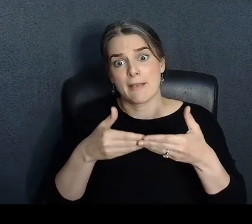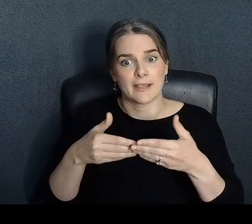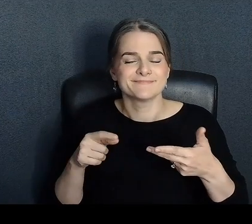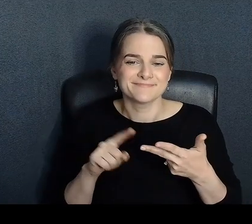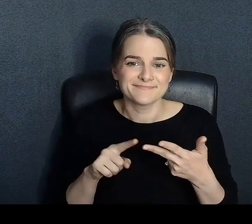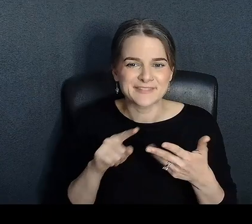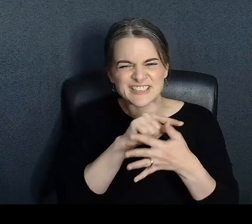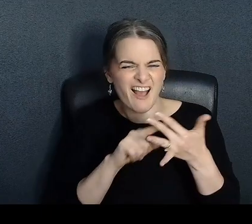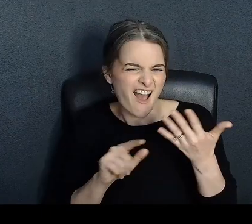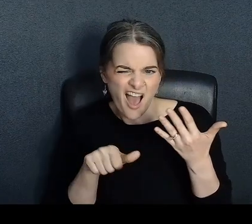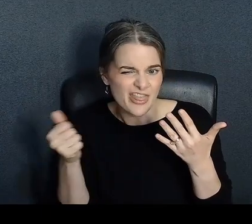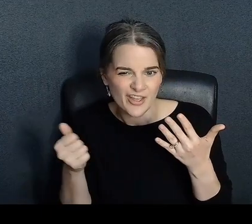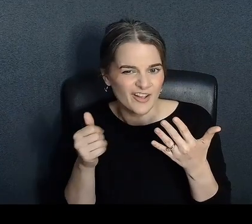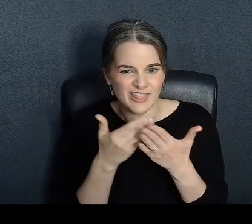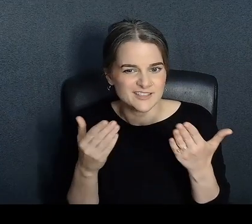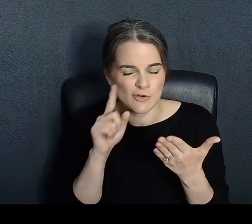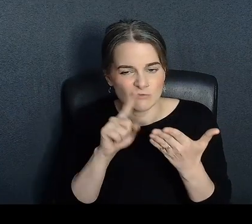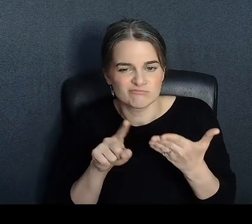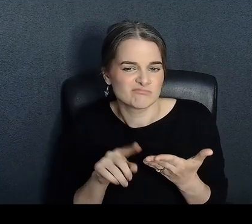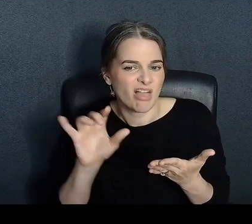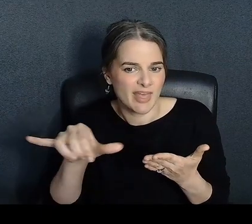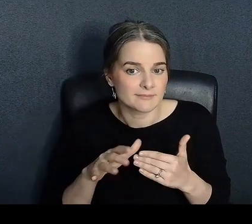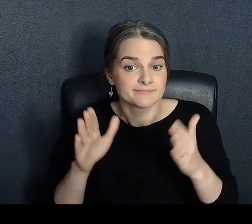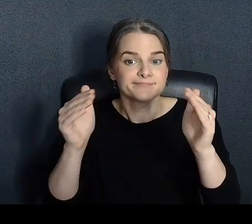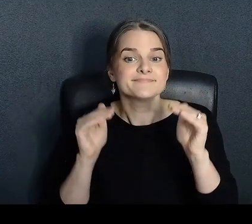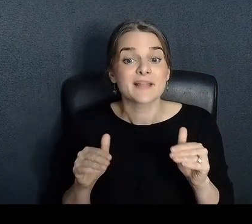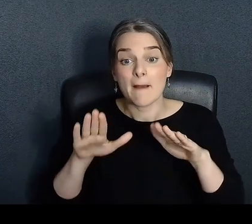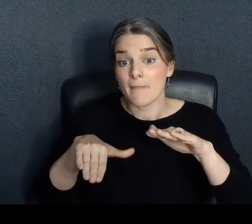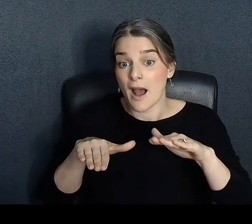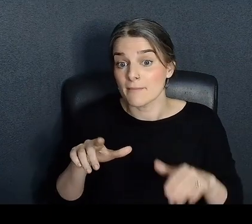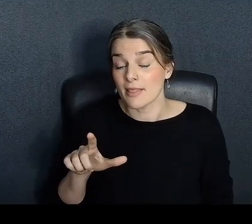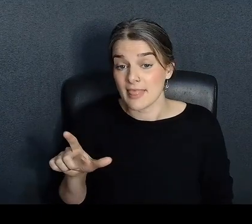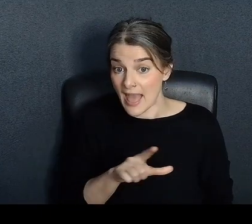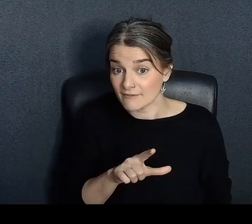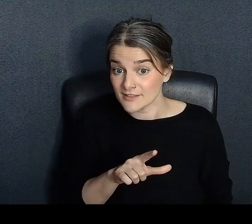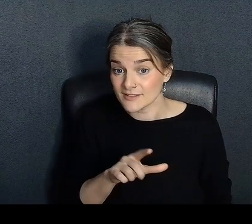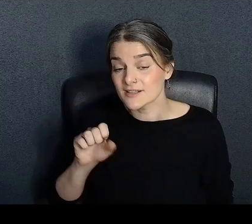On the bottom left is the Sonic Alert alarm clock.